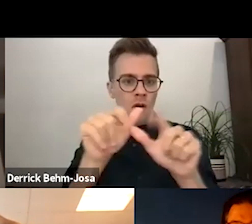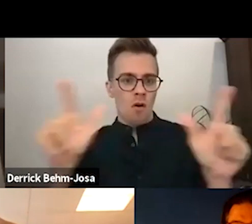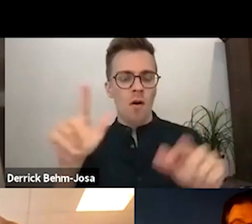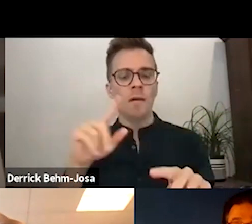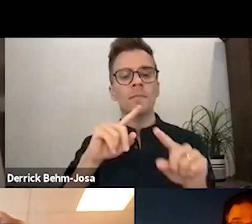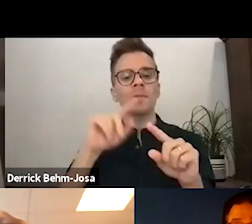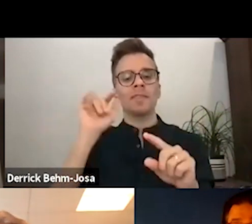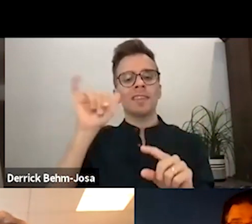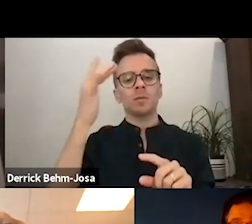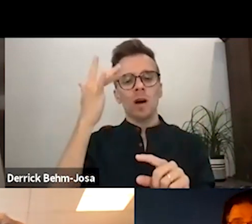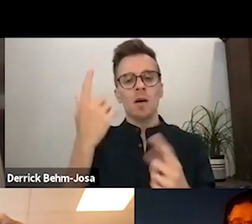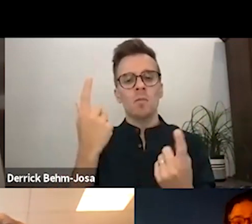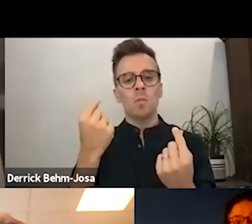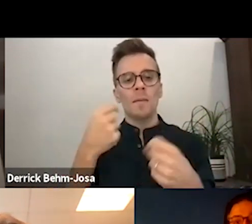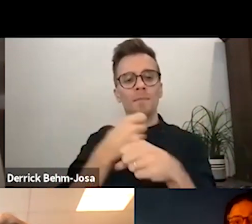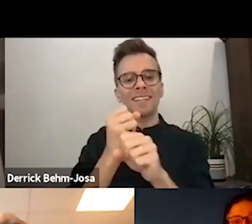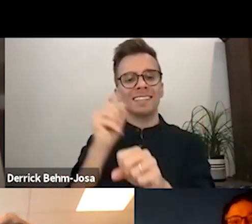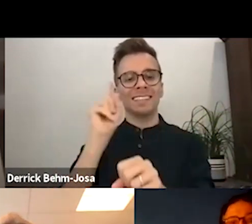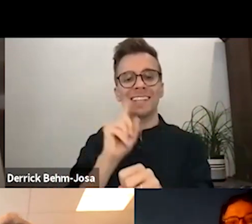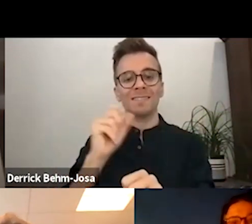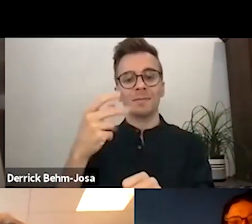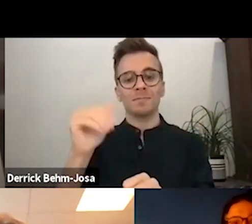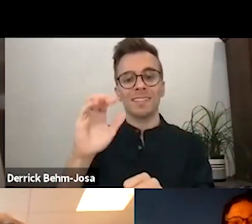it? It feels like: yes, why not use all of them?!